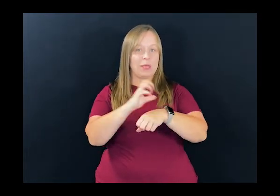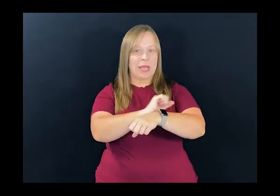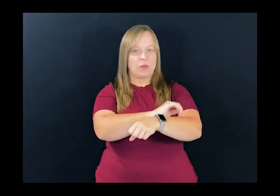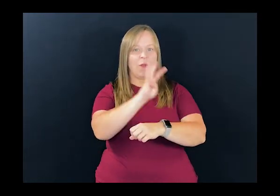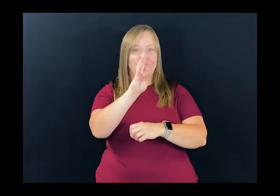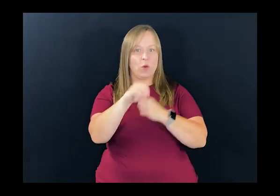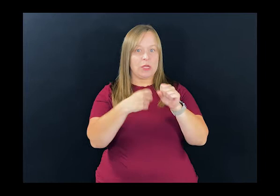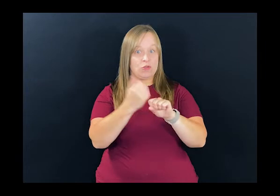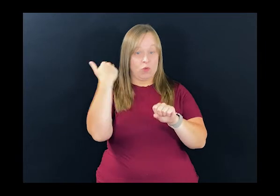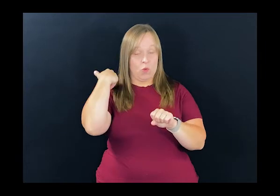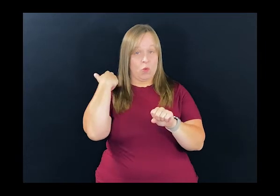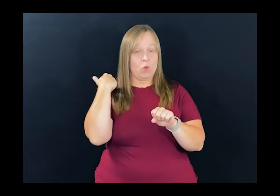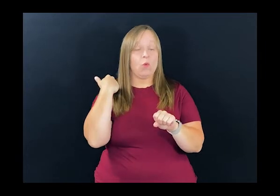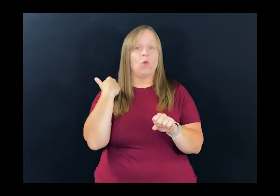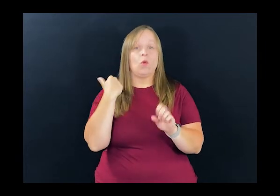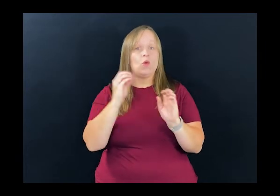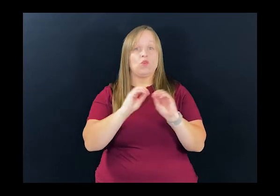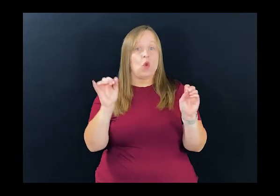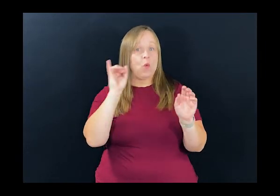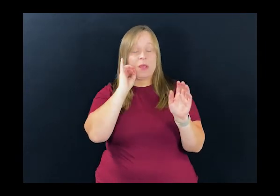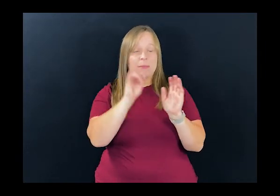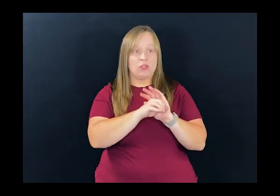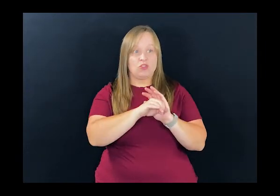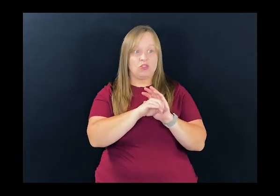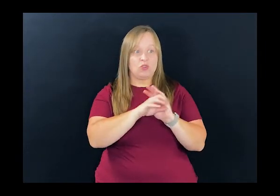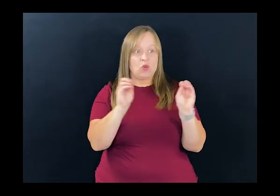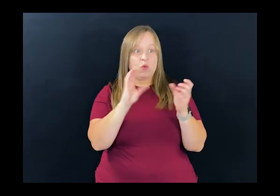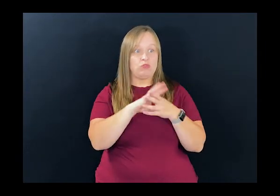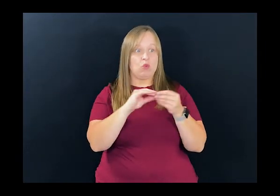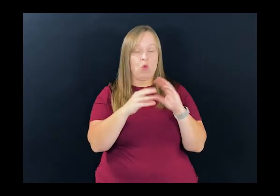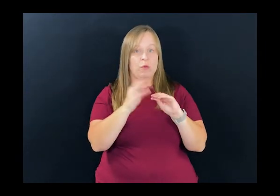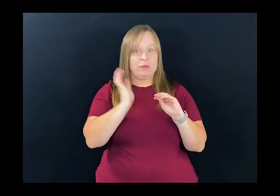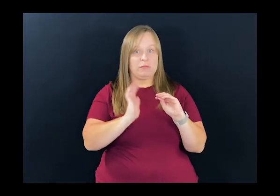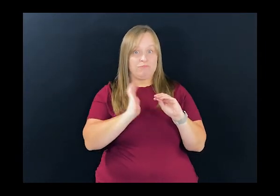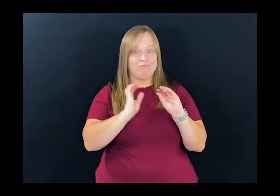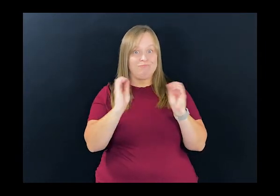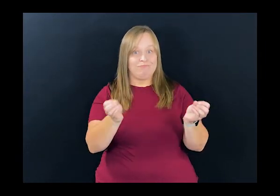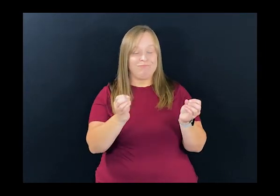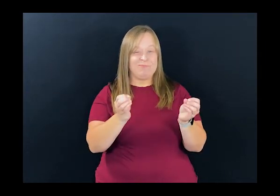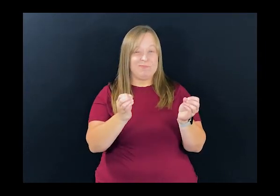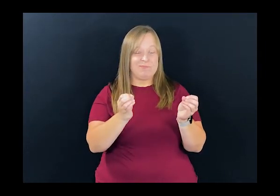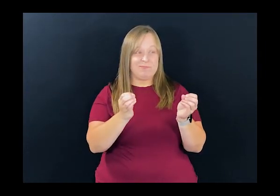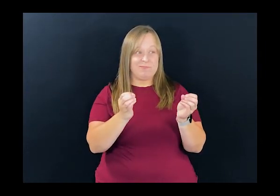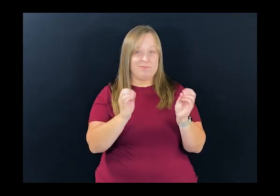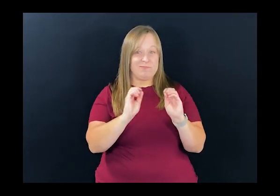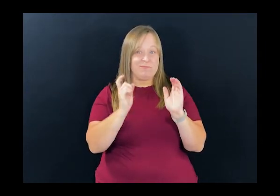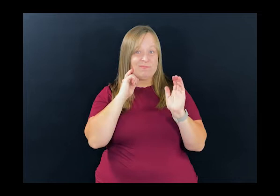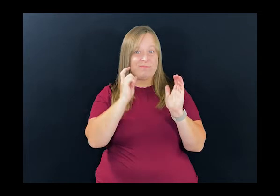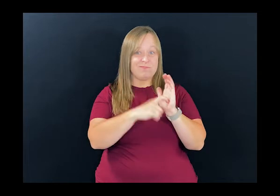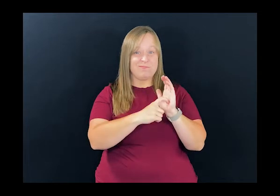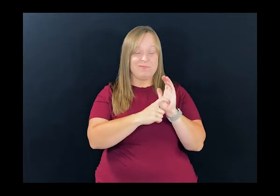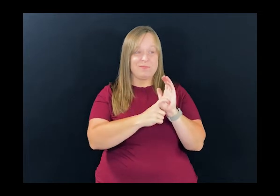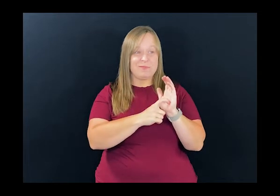over 40 years ago, there were no images. I mean, there were no stories. There were no representation of, you know